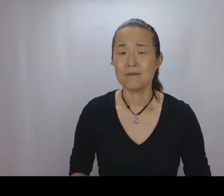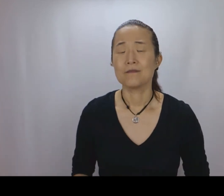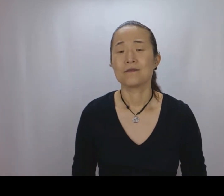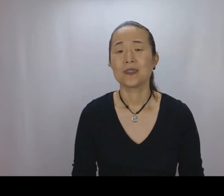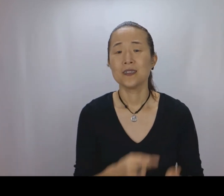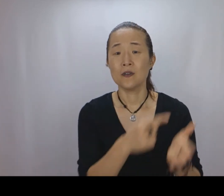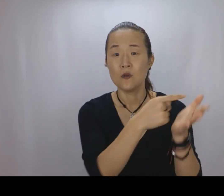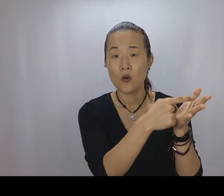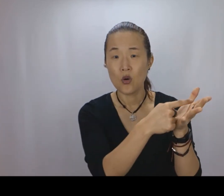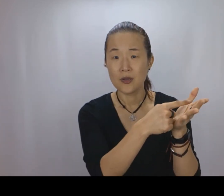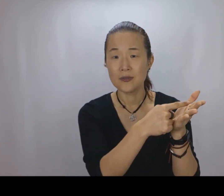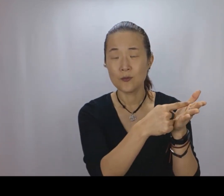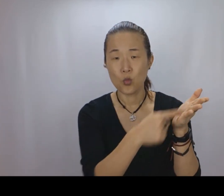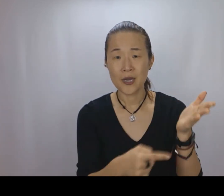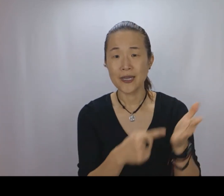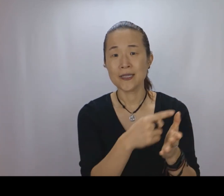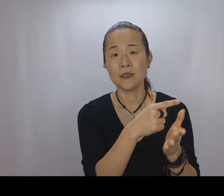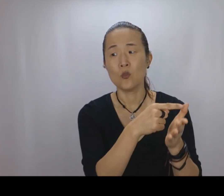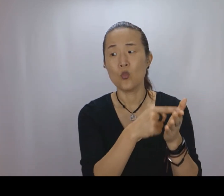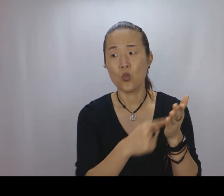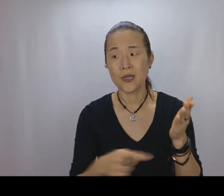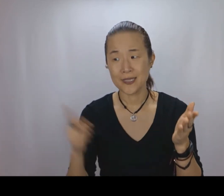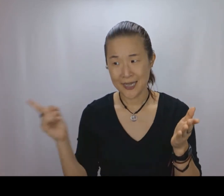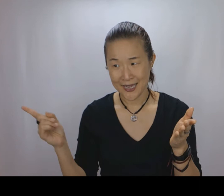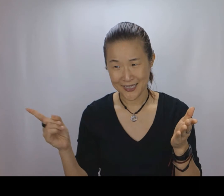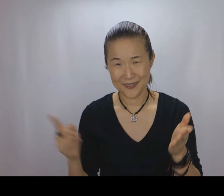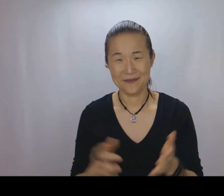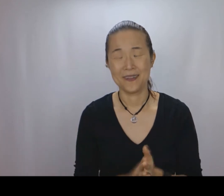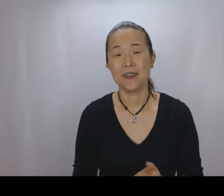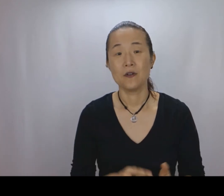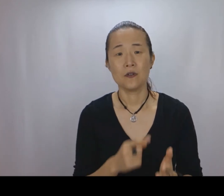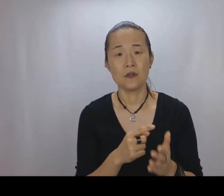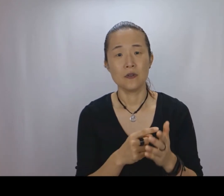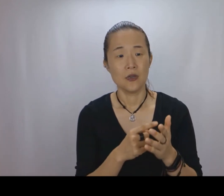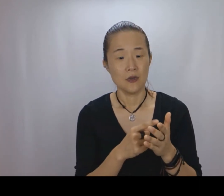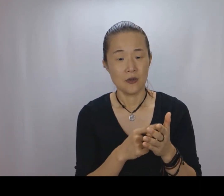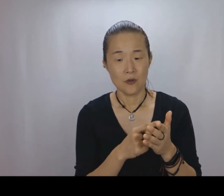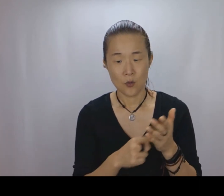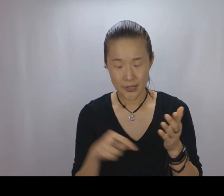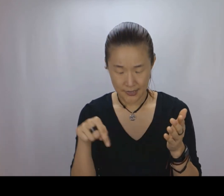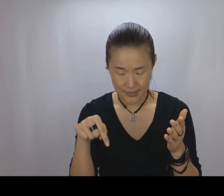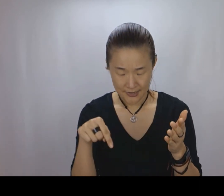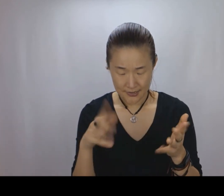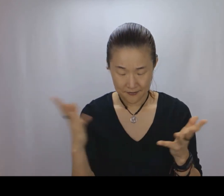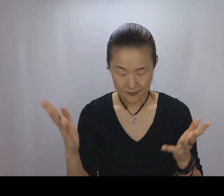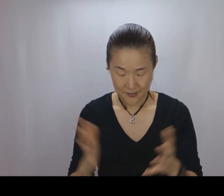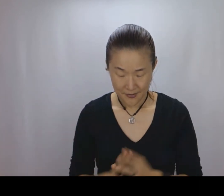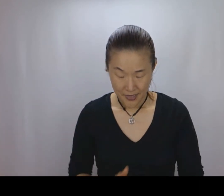So what as in, "What's that?" or "What is this?"